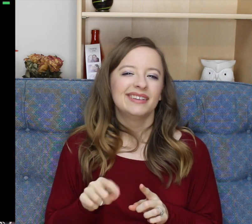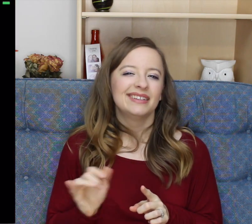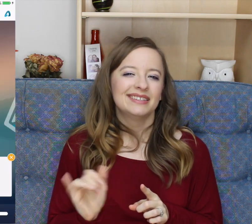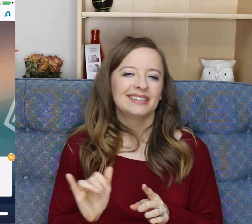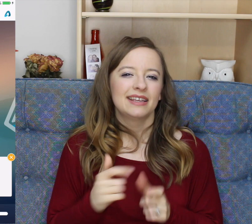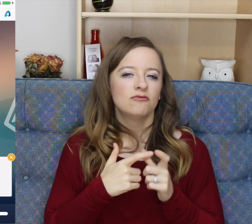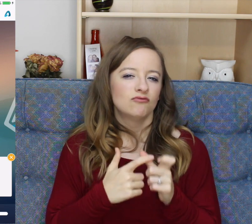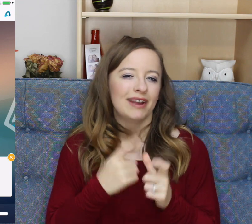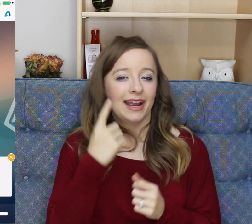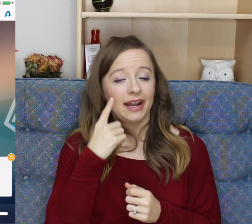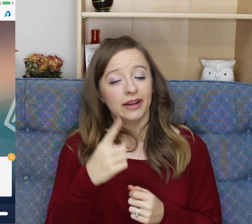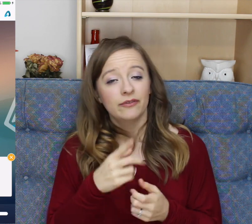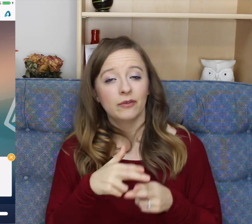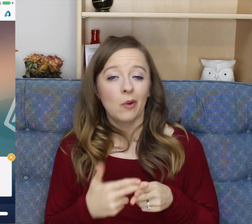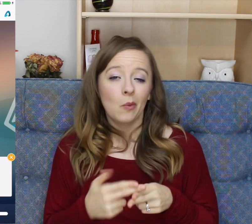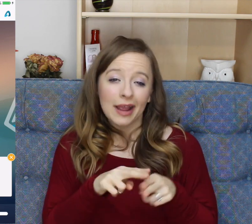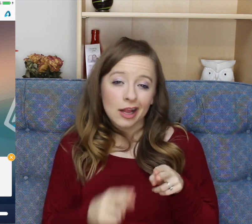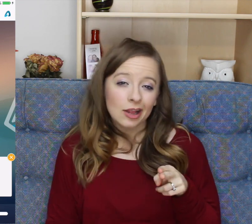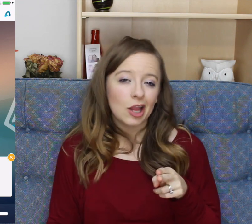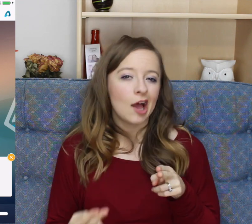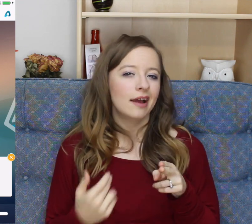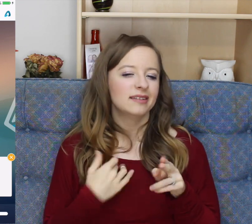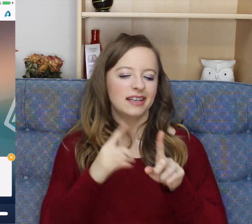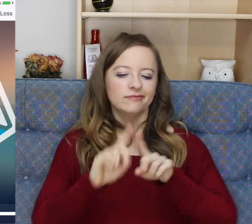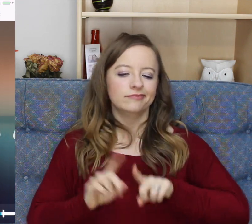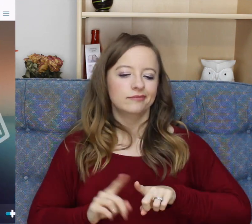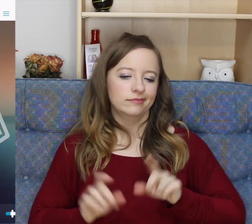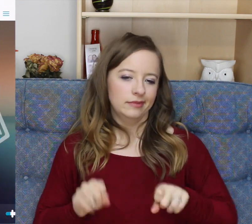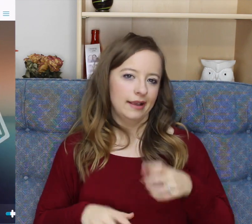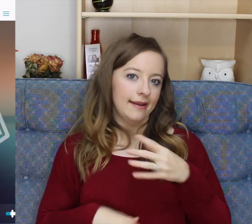like umm... learning... running for weight loss and it has different